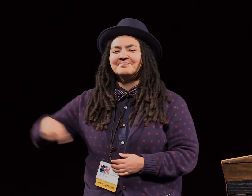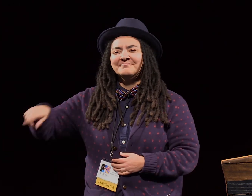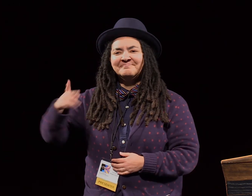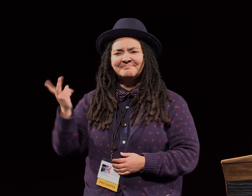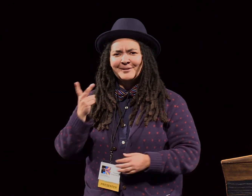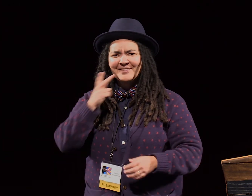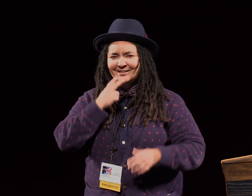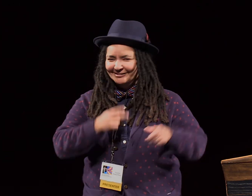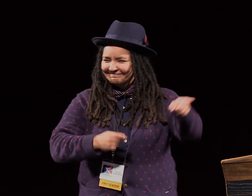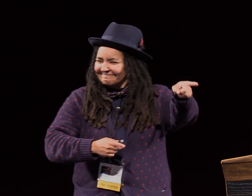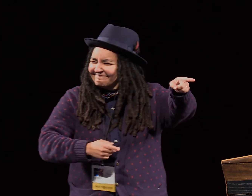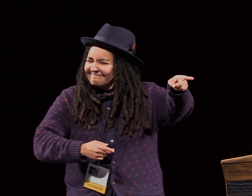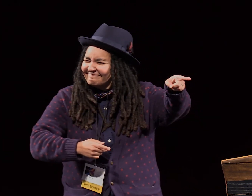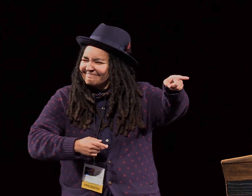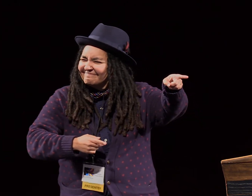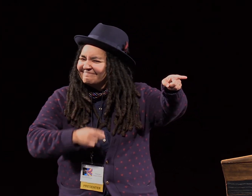I would wear very feminine clothing there.